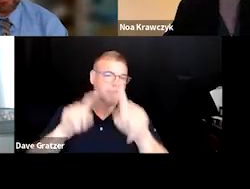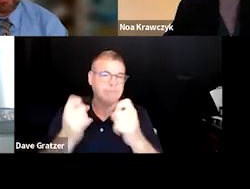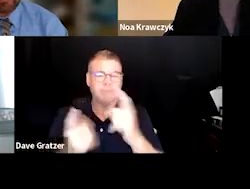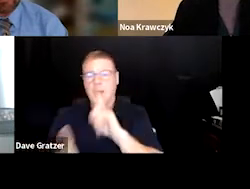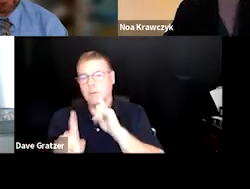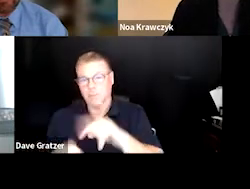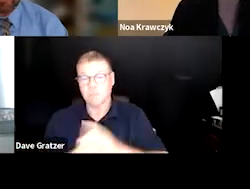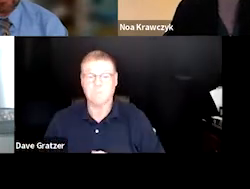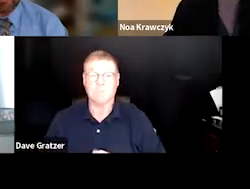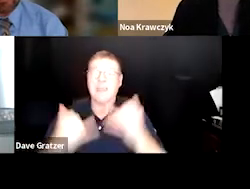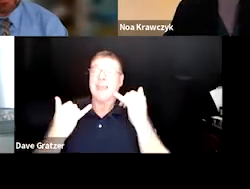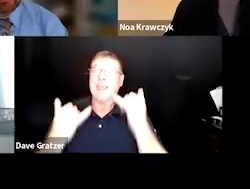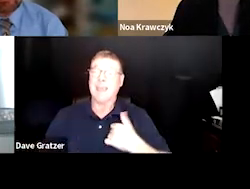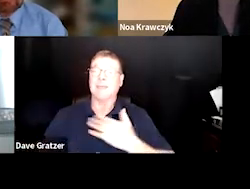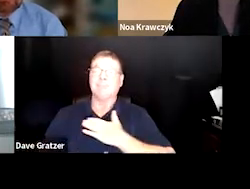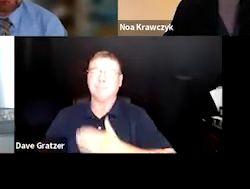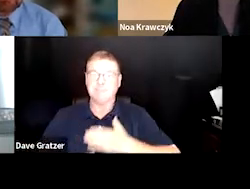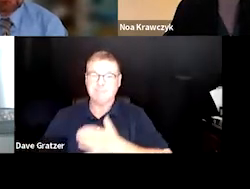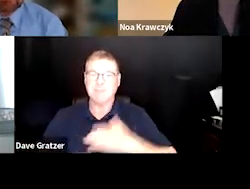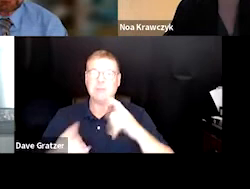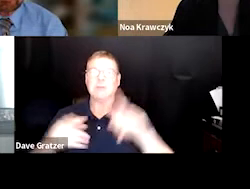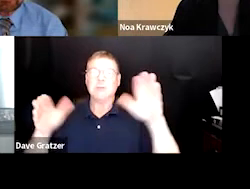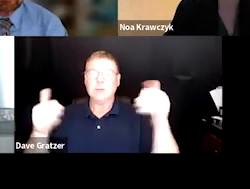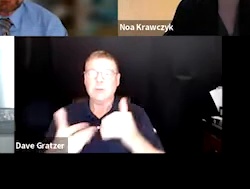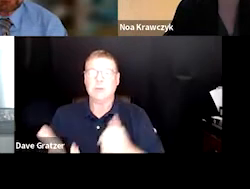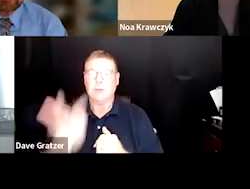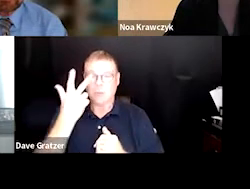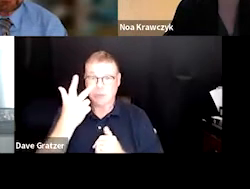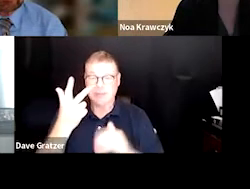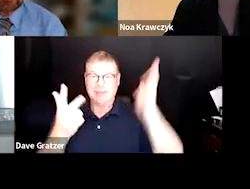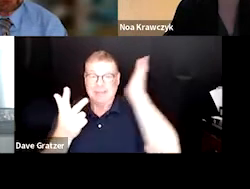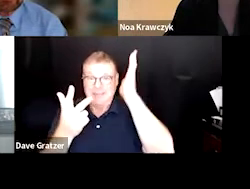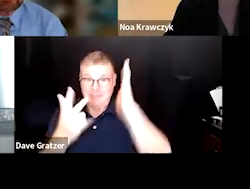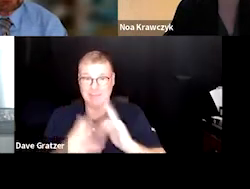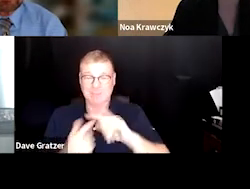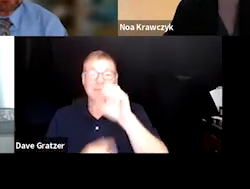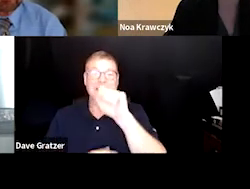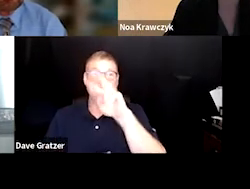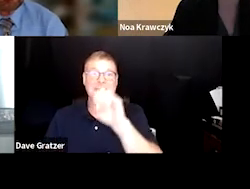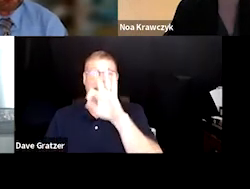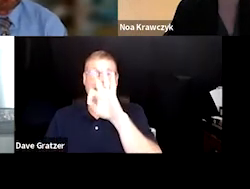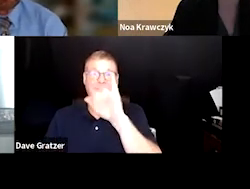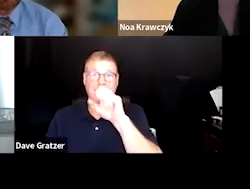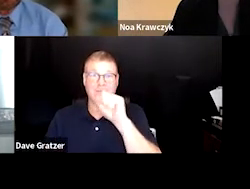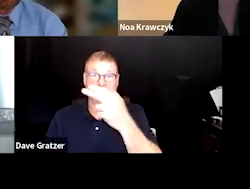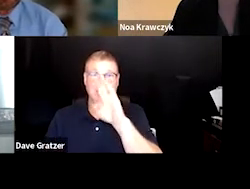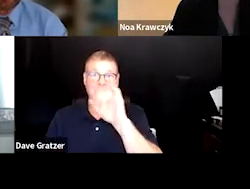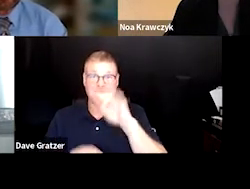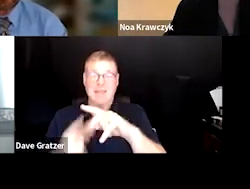So now it is my pleasure to introduce our three speakers. Steve Fishbein is deputy assistant director